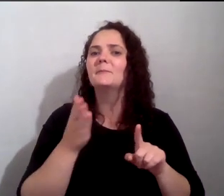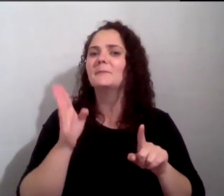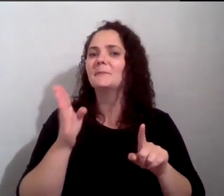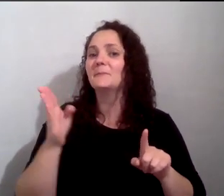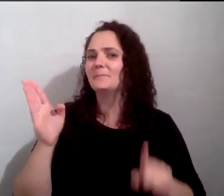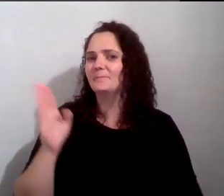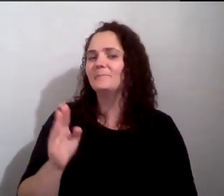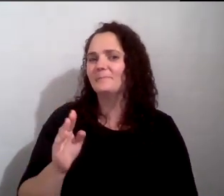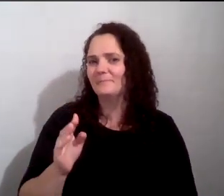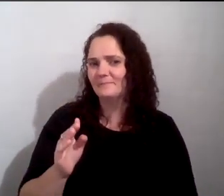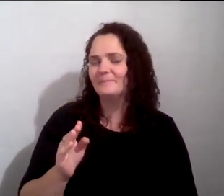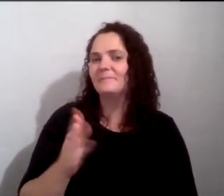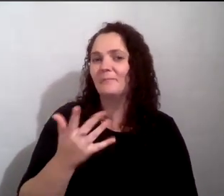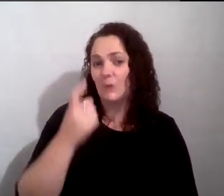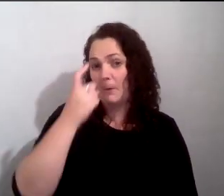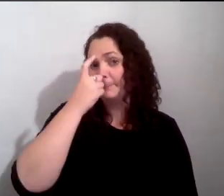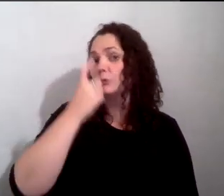and many people are struggling quite a lot